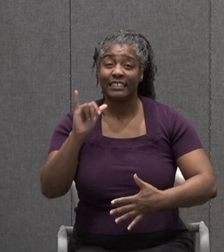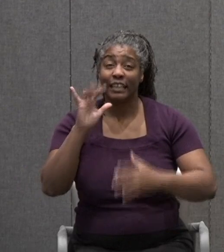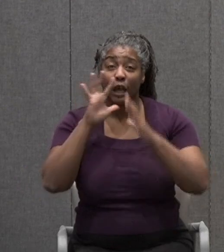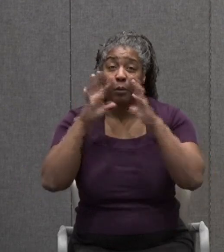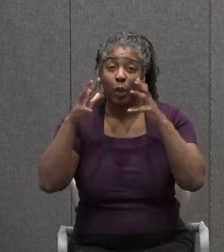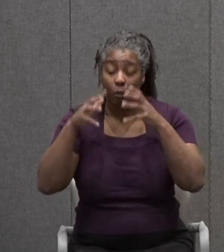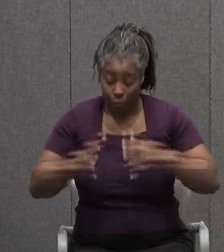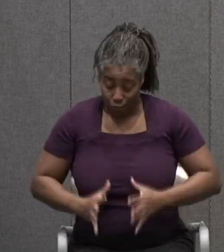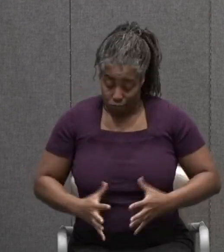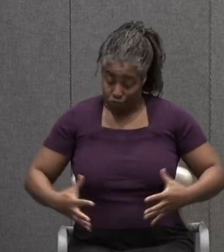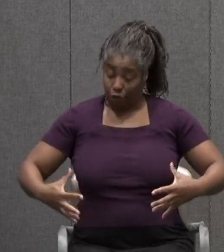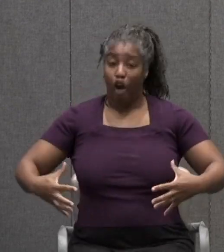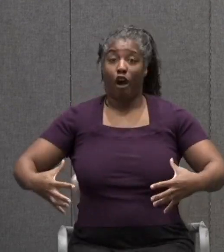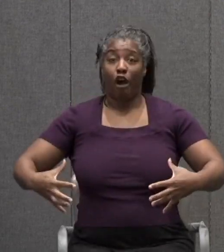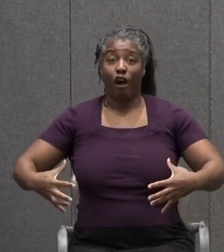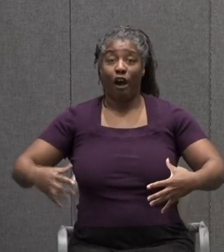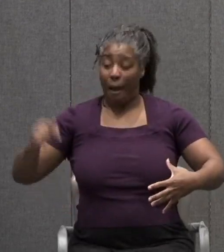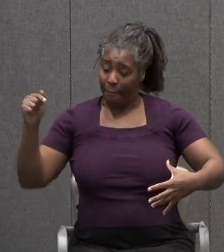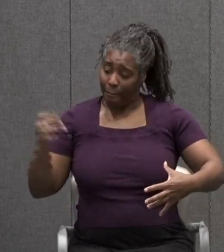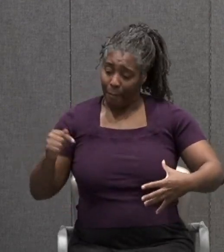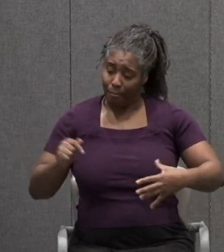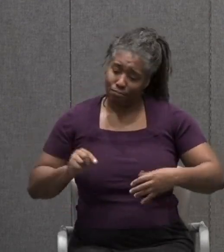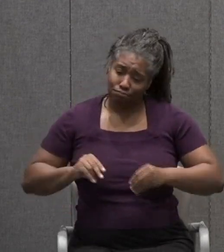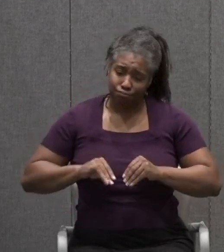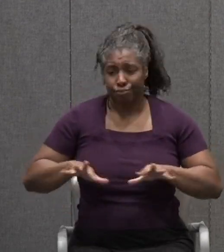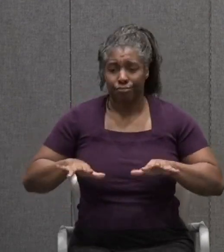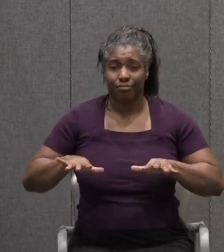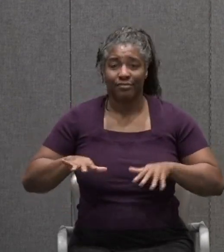And then pop it. (exhales)